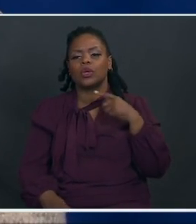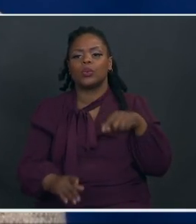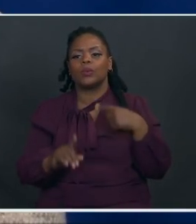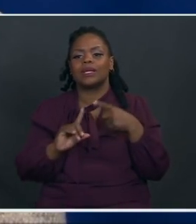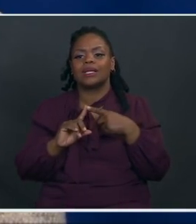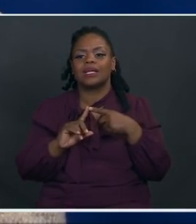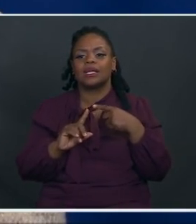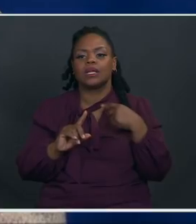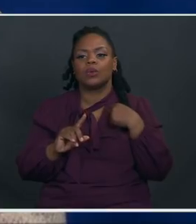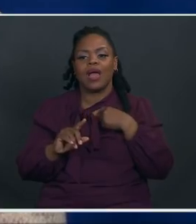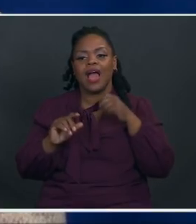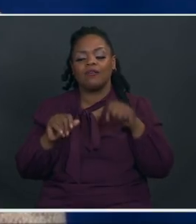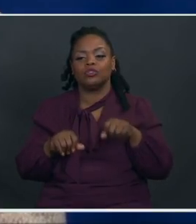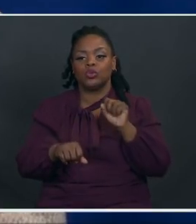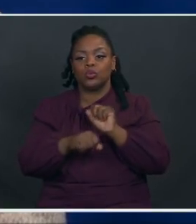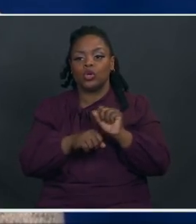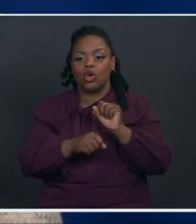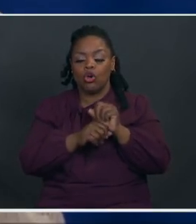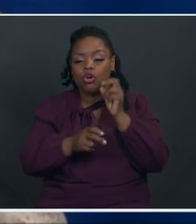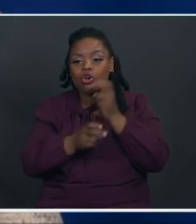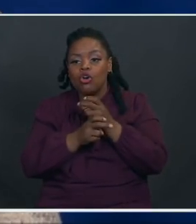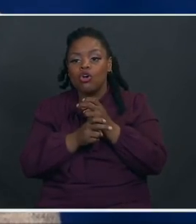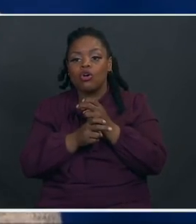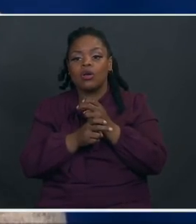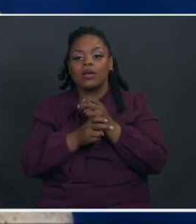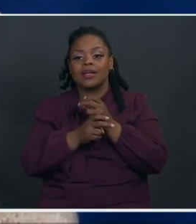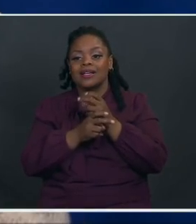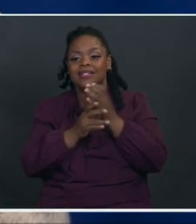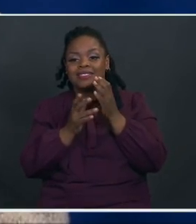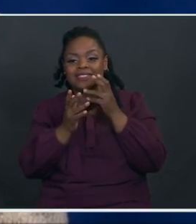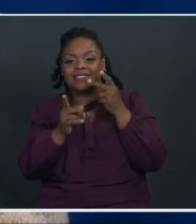to get to some of the people who are hardest to reach. And that work is already happening now.